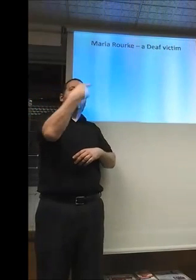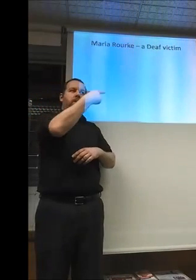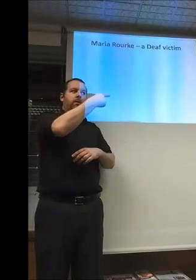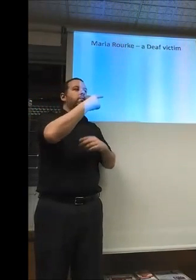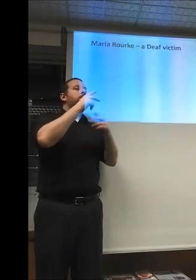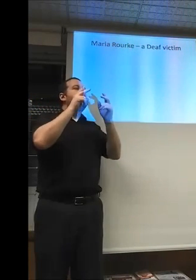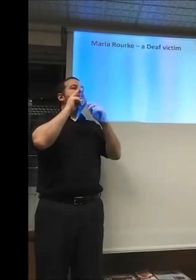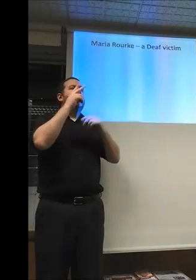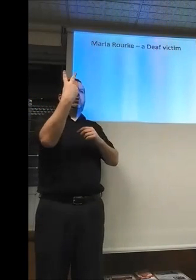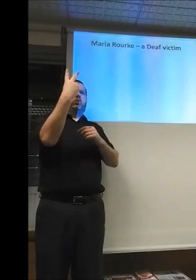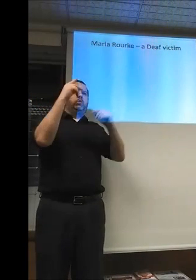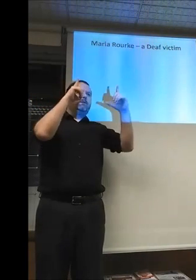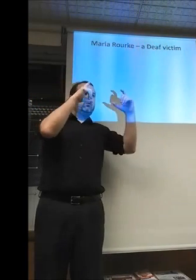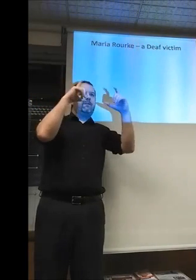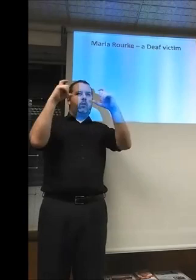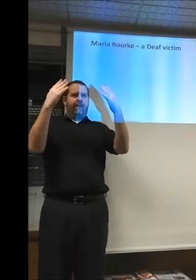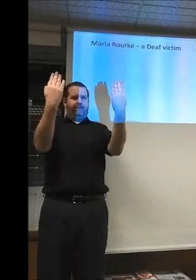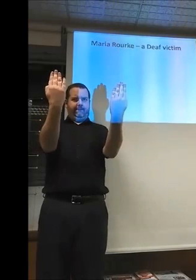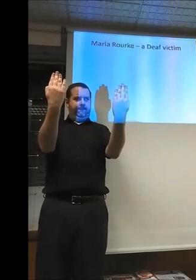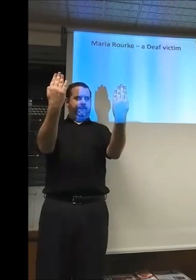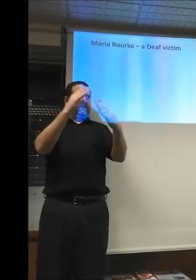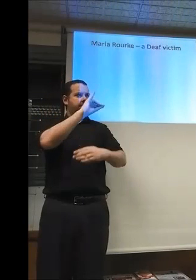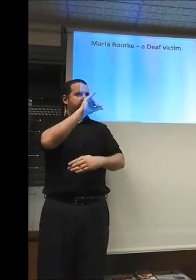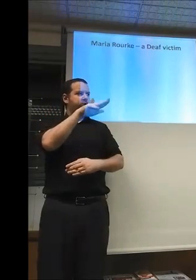story.